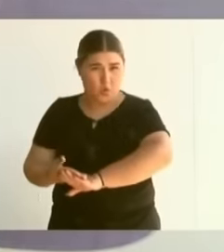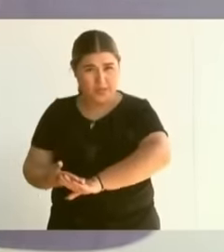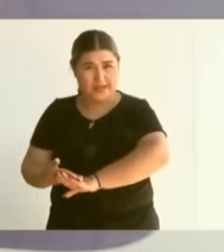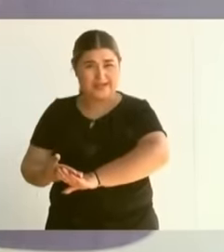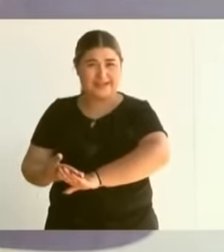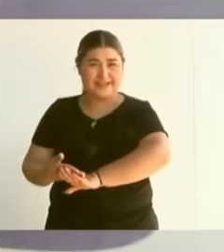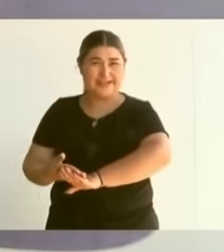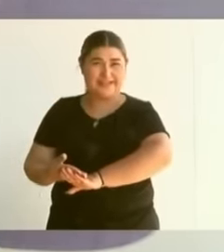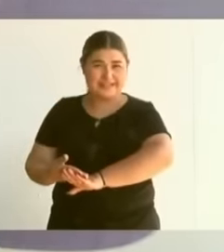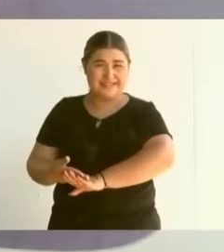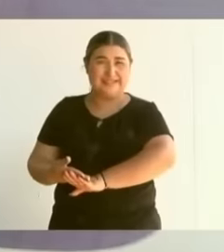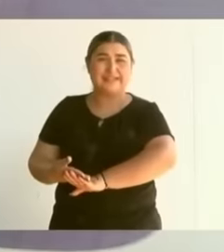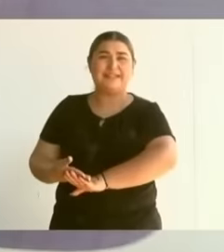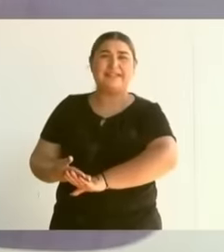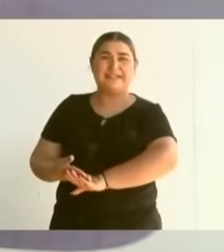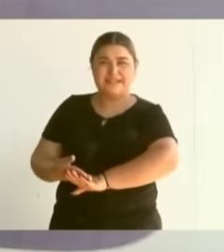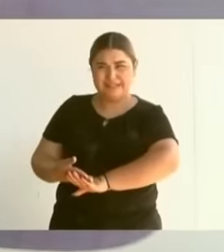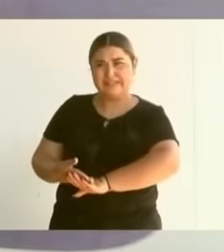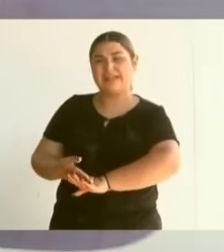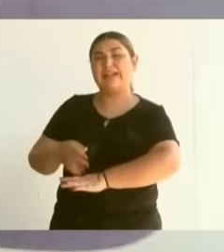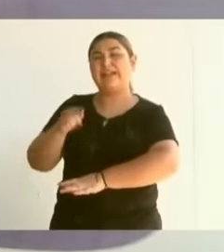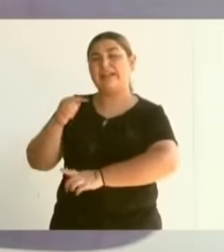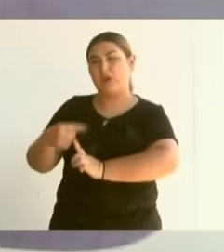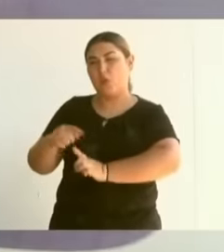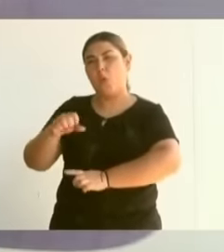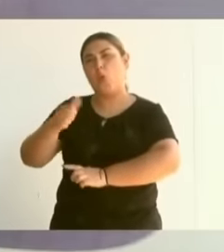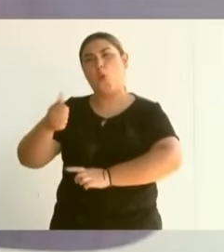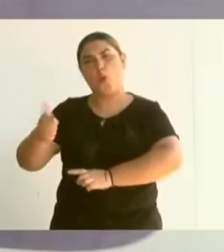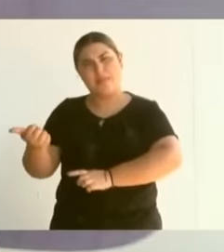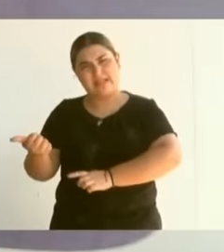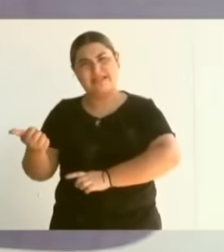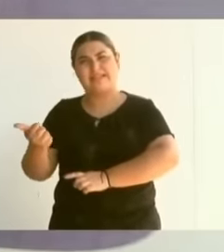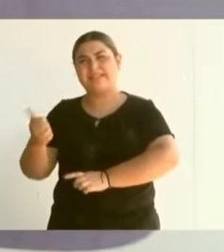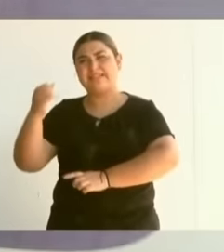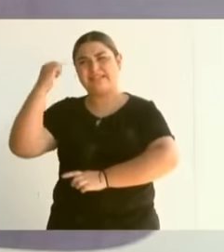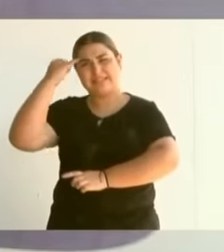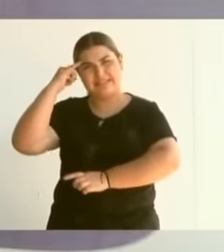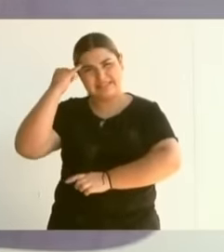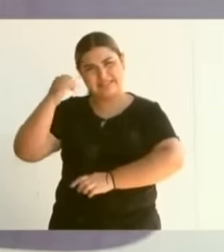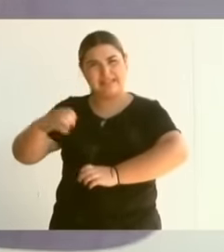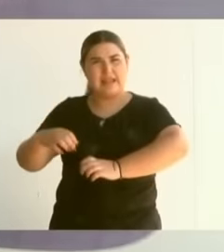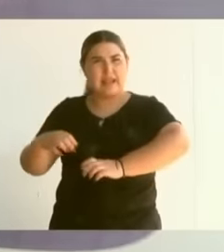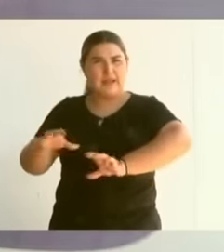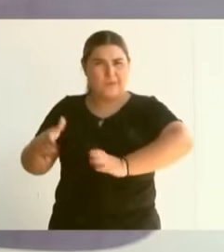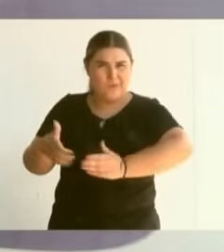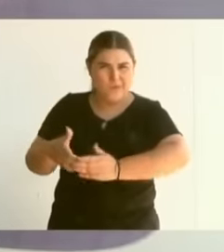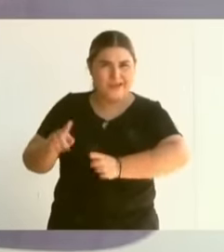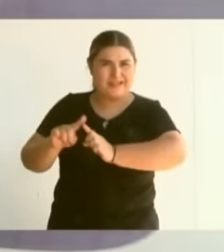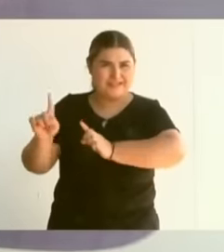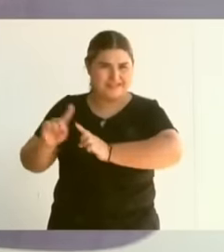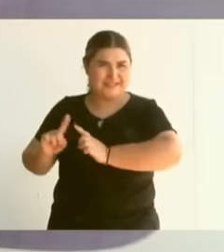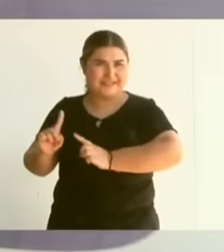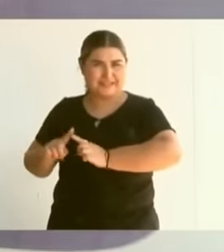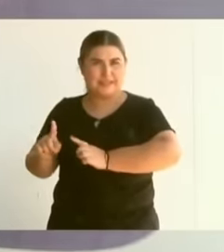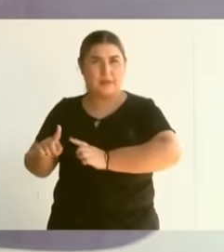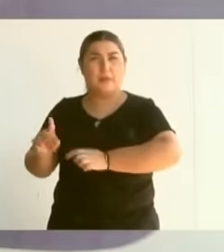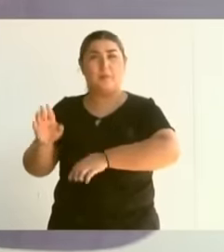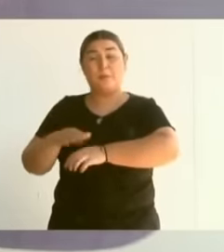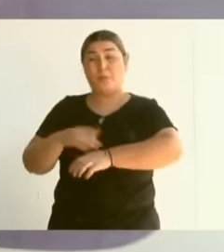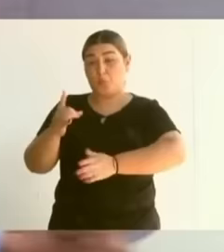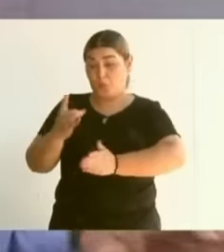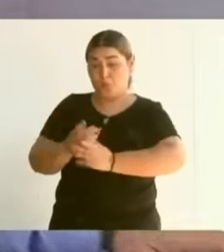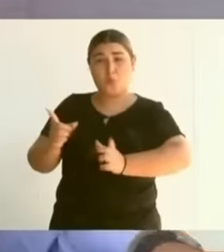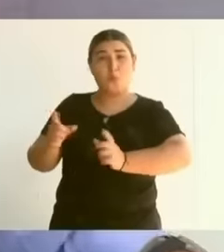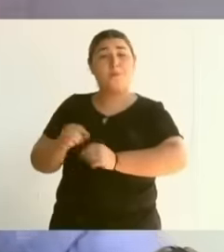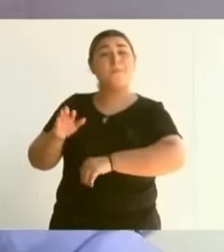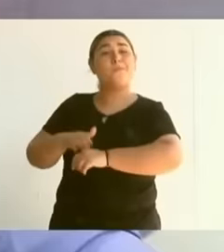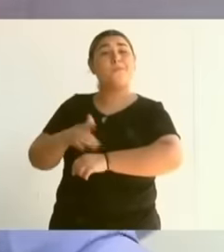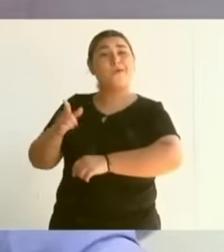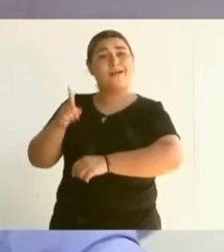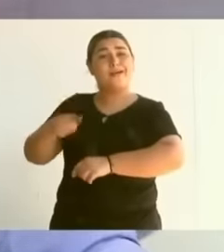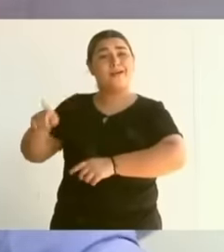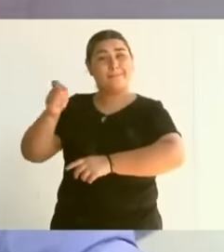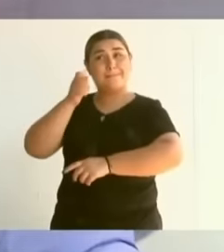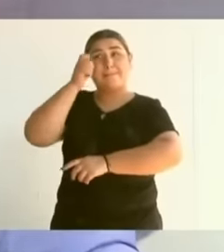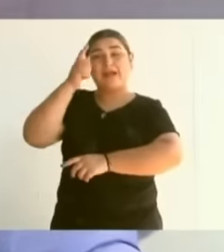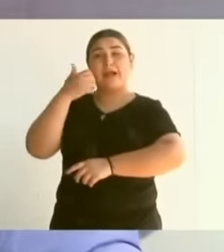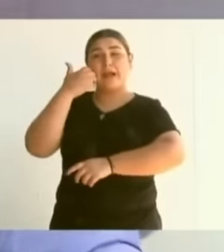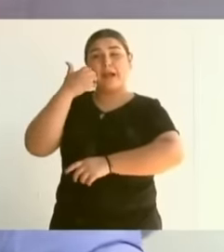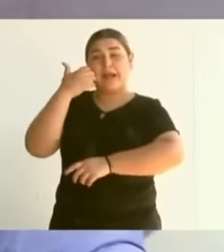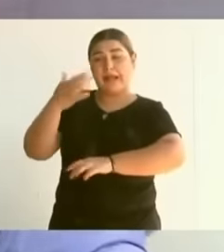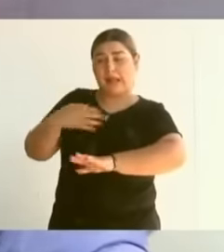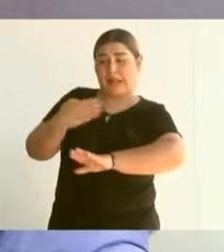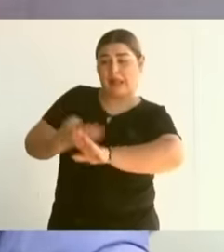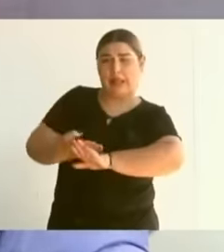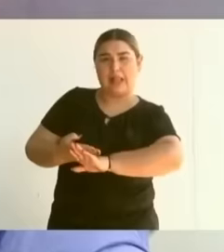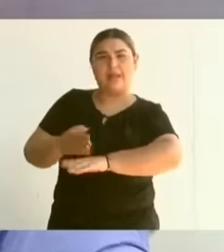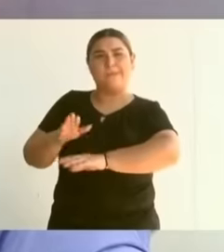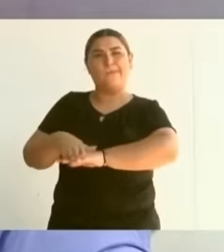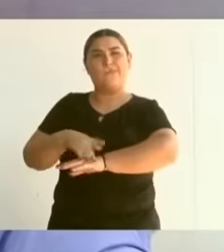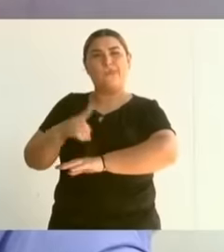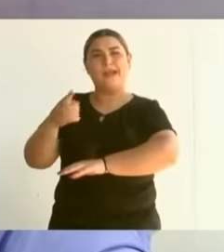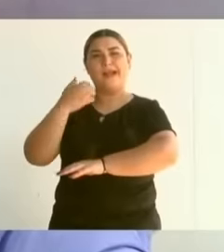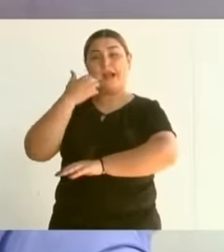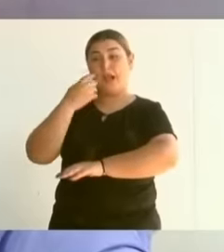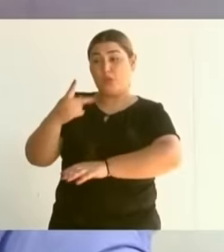other ethnic groups other cultures just because they wanted to take away the lands and the